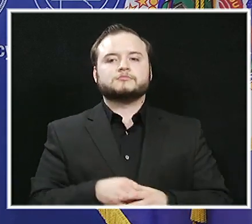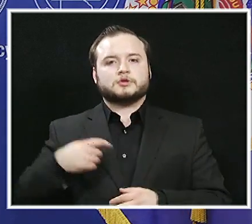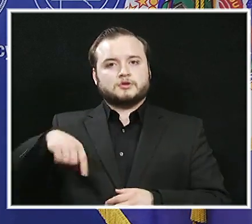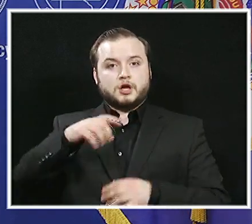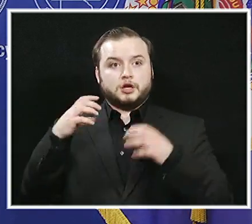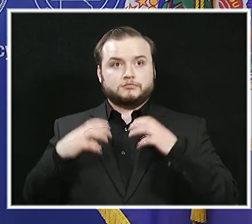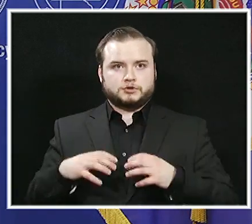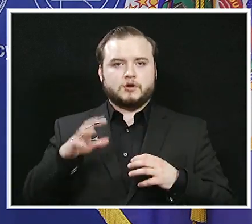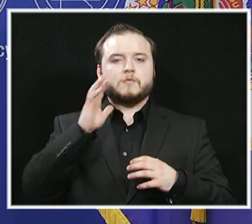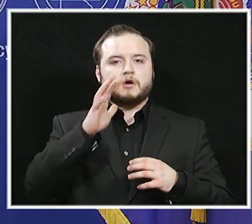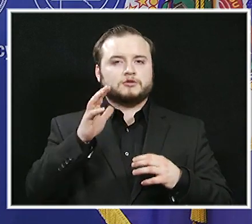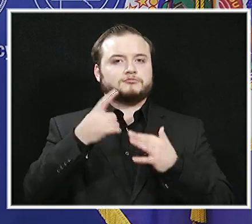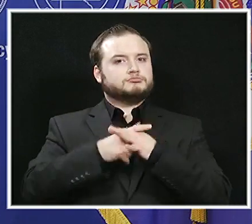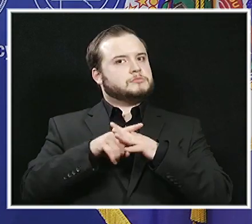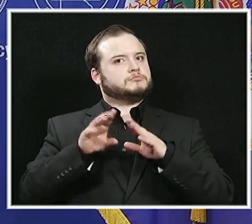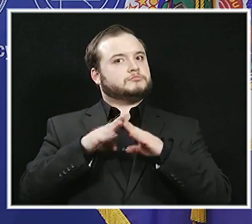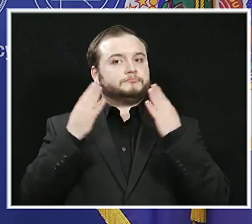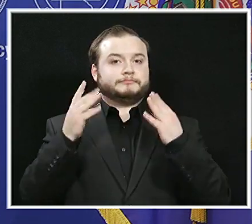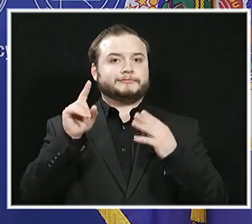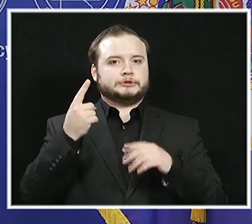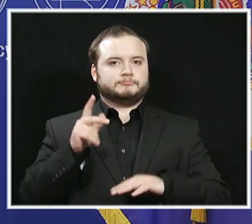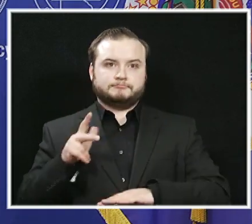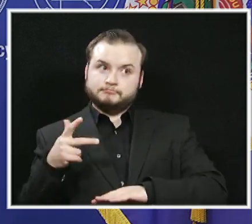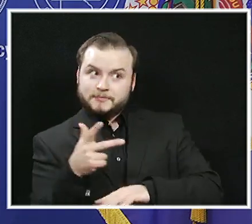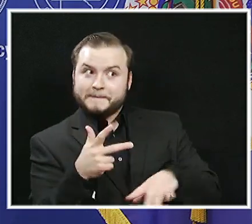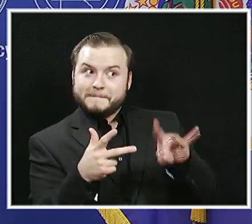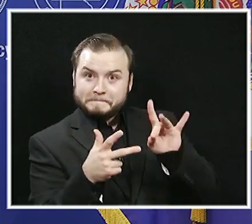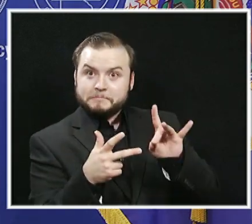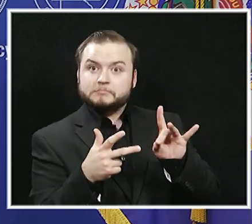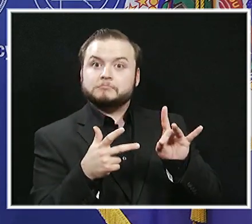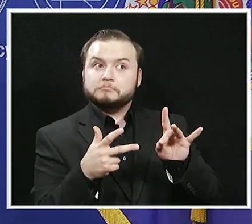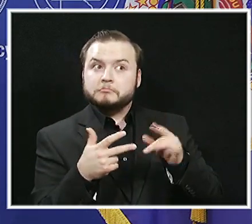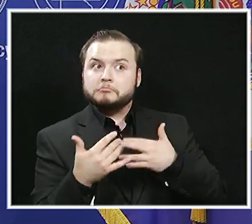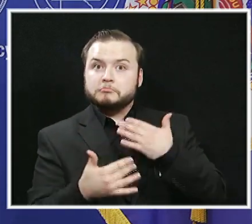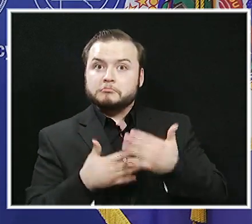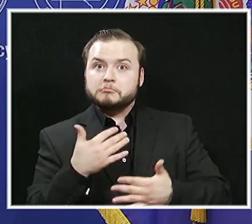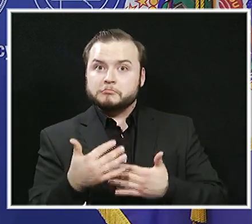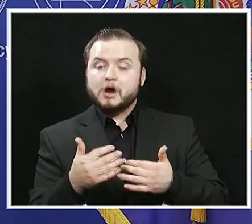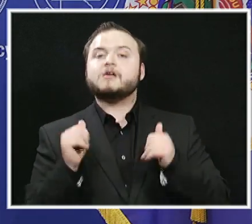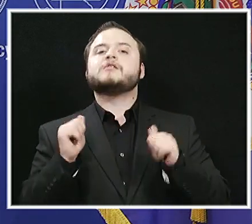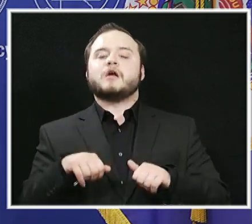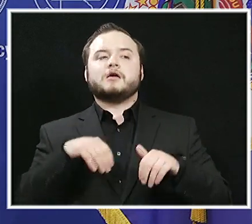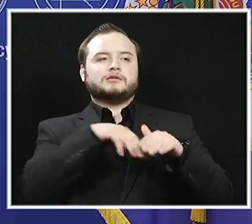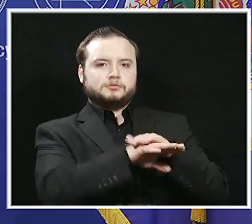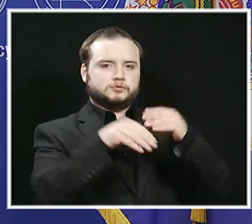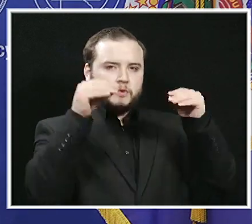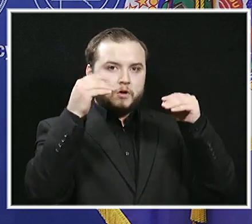businesses acclimated to a new way of doing business, gets customers acclimated to the physical environment of coming into a store with the protective equipment